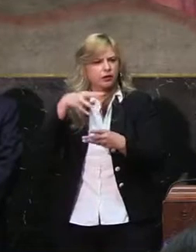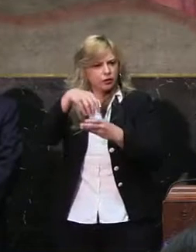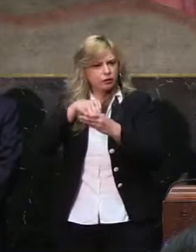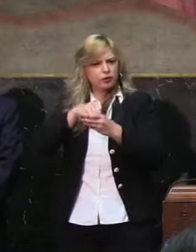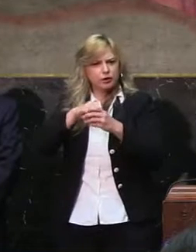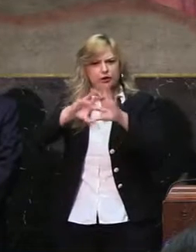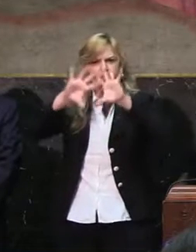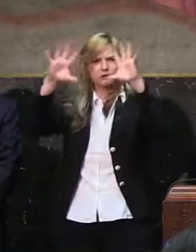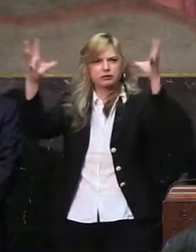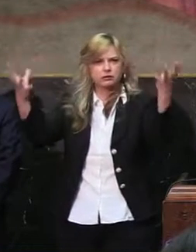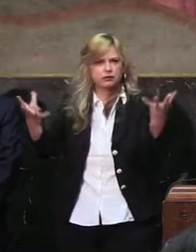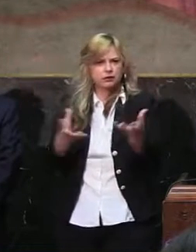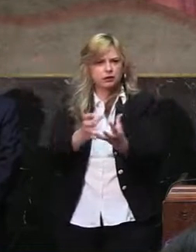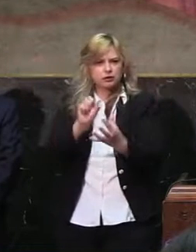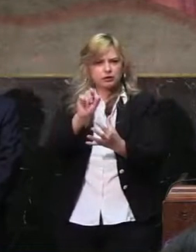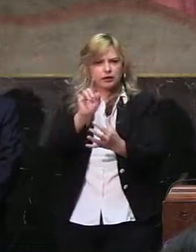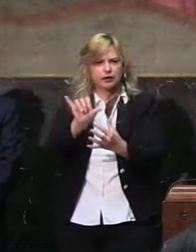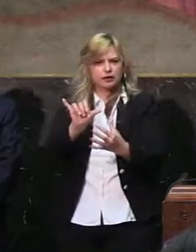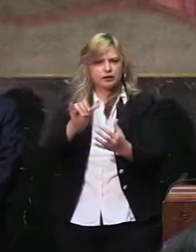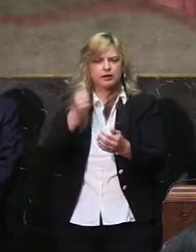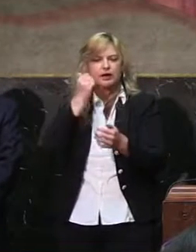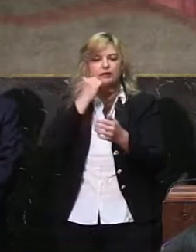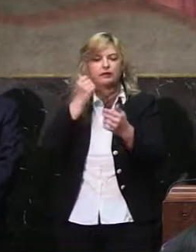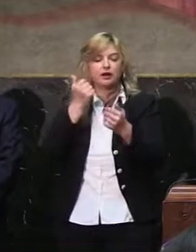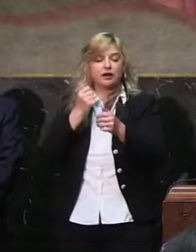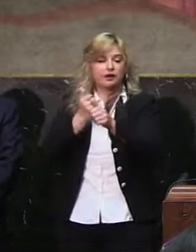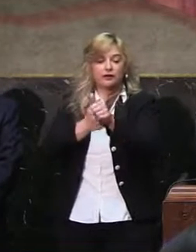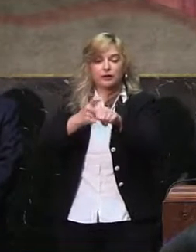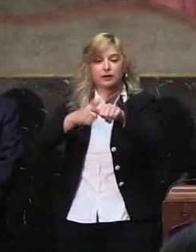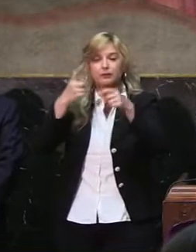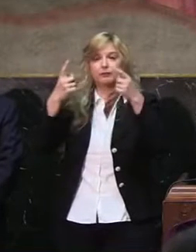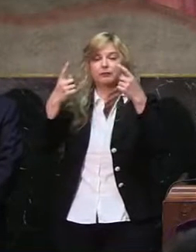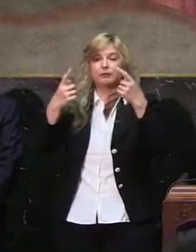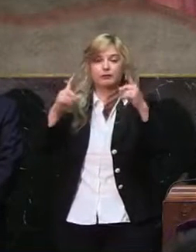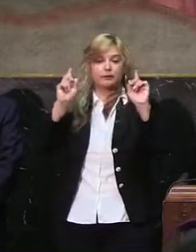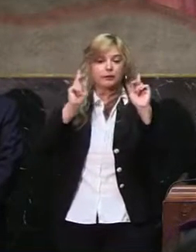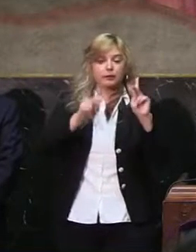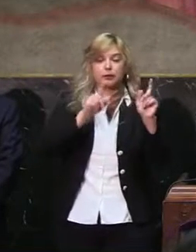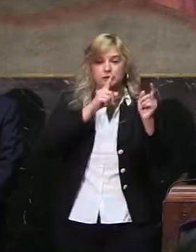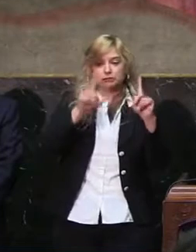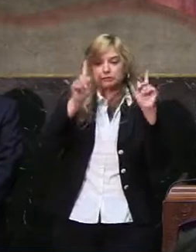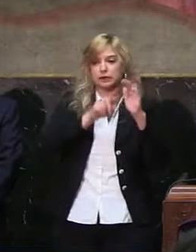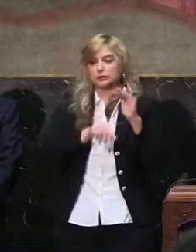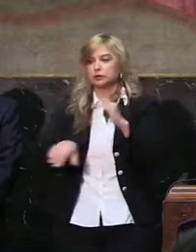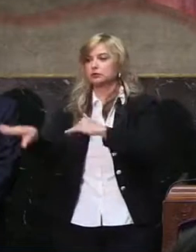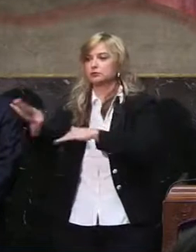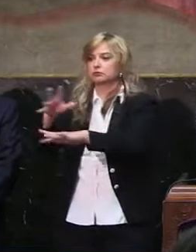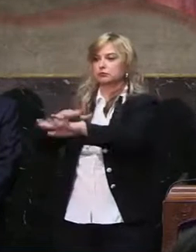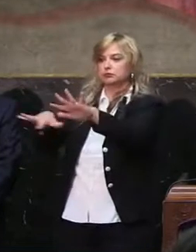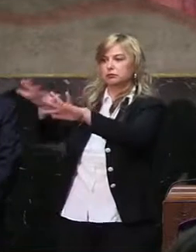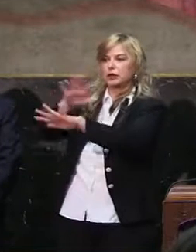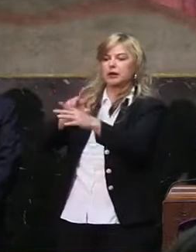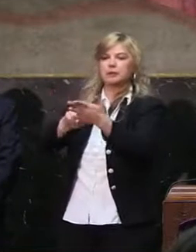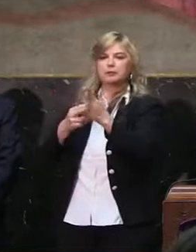whole because every successful reentry means fewer victims and that's where we've been falling short and I'm